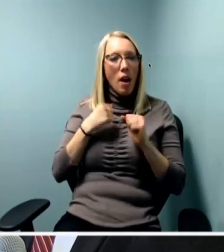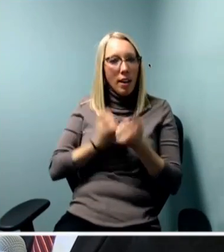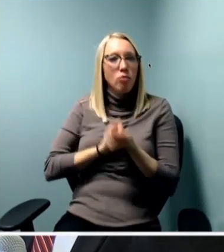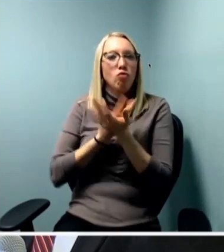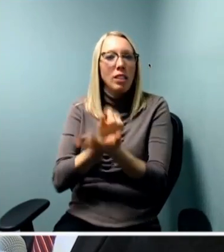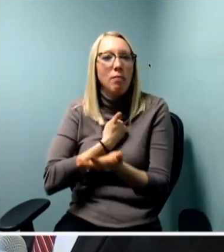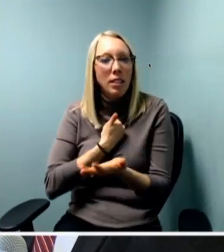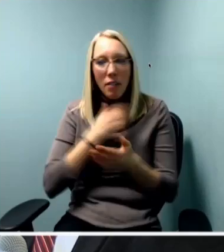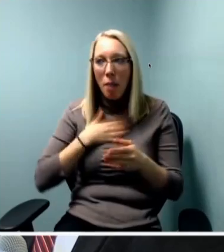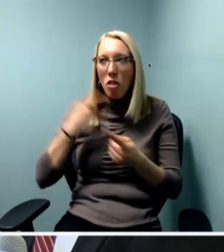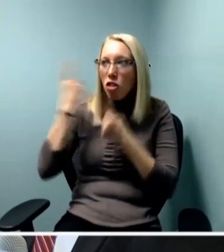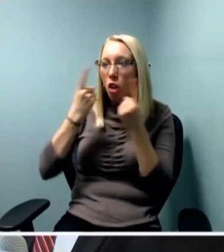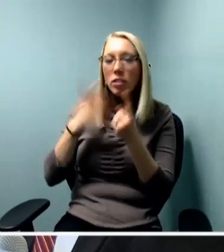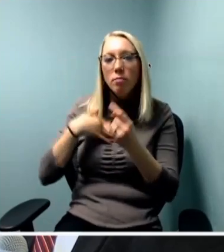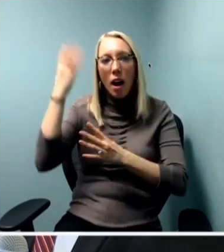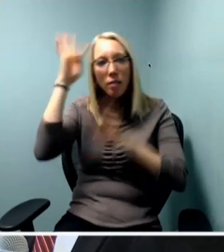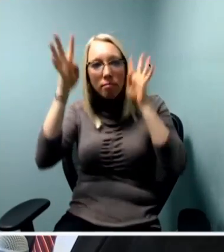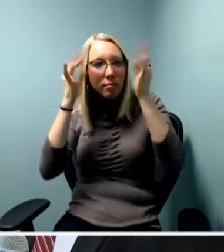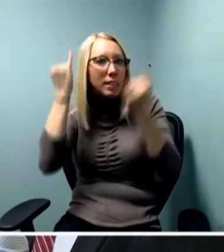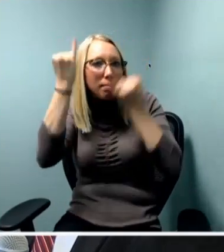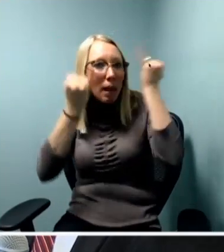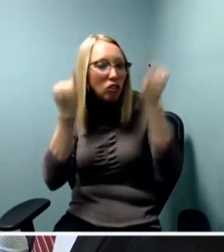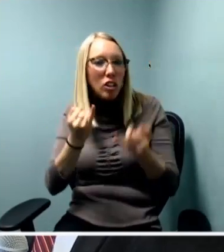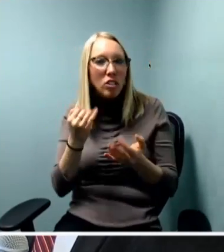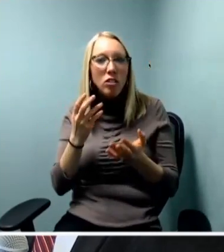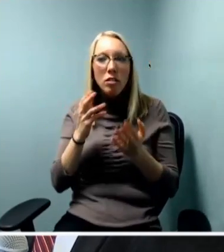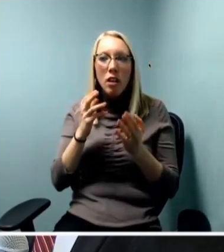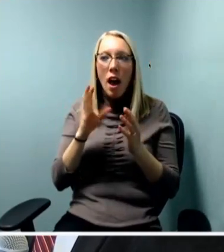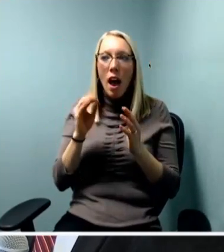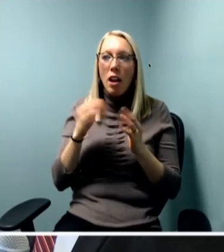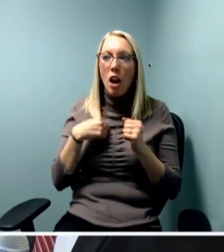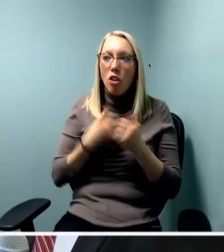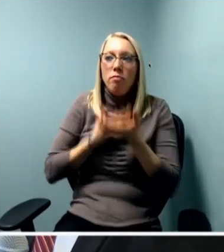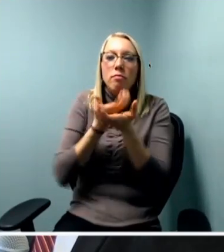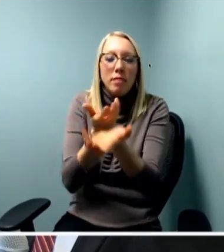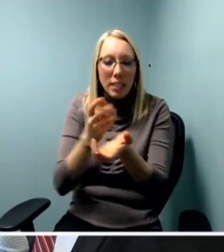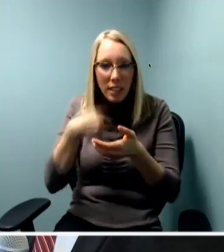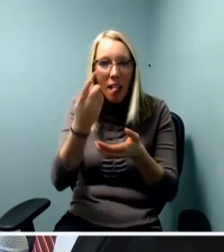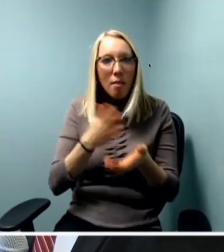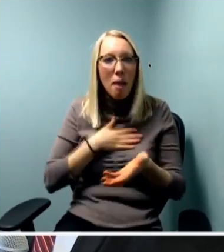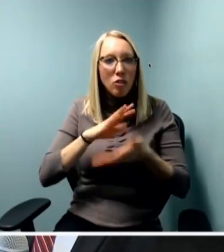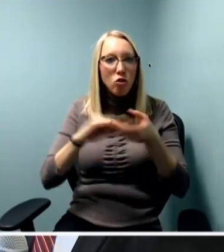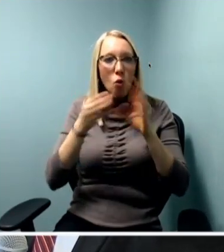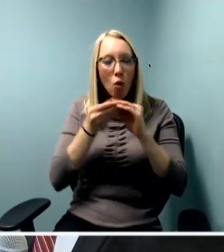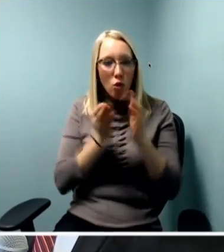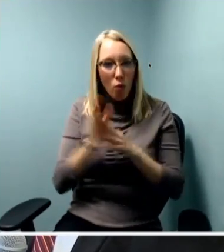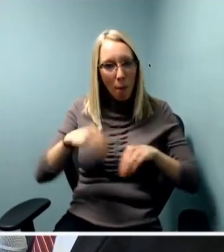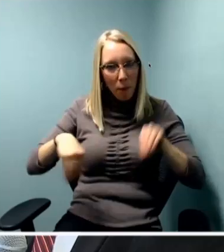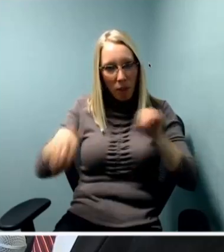And it was a way to tell my story. And I often tell people that if I, you know, want to know a little bit more